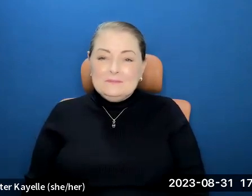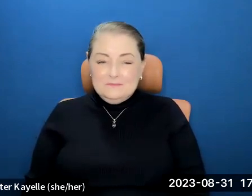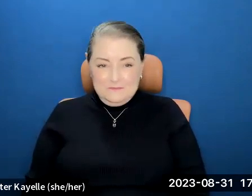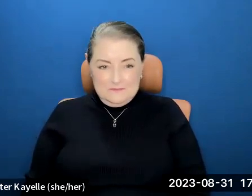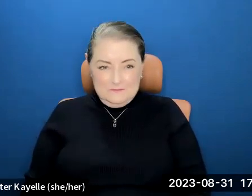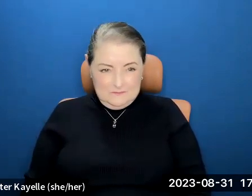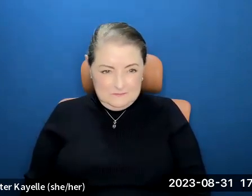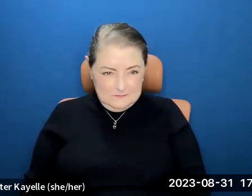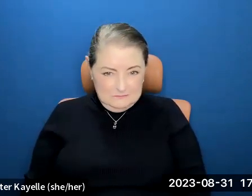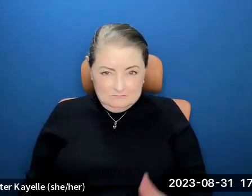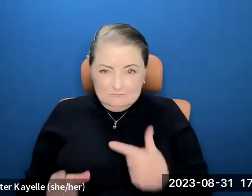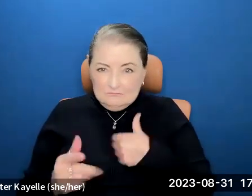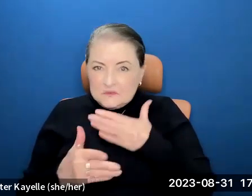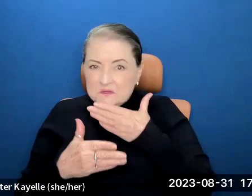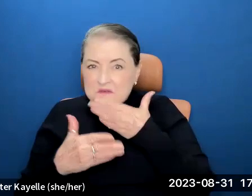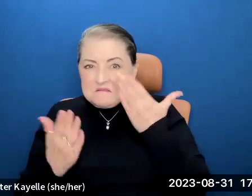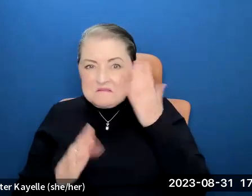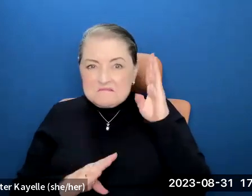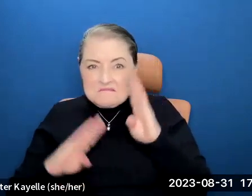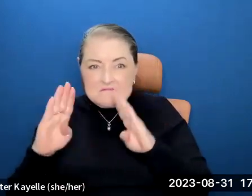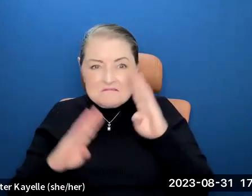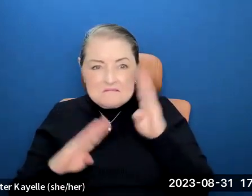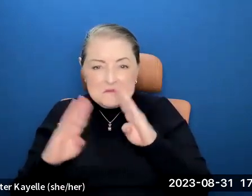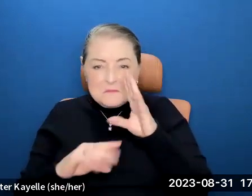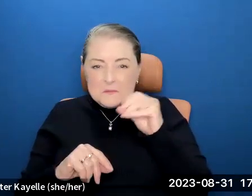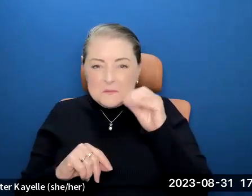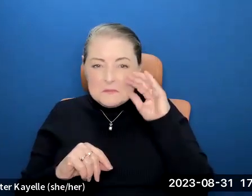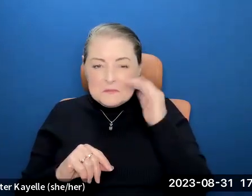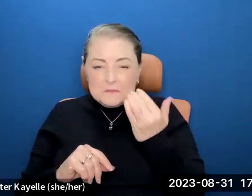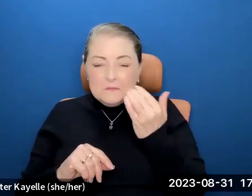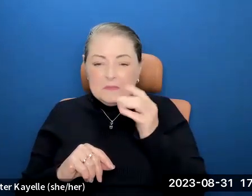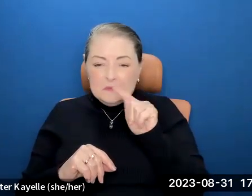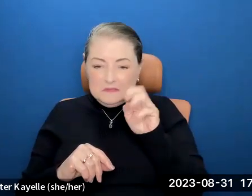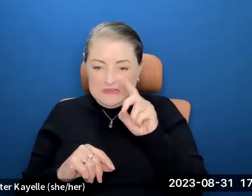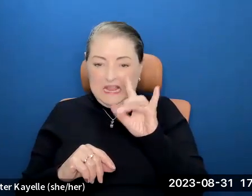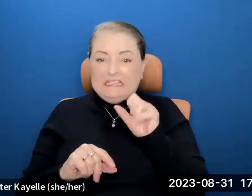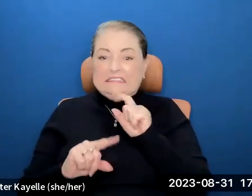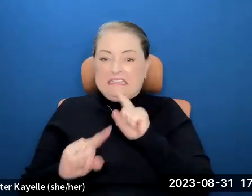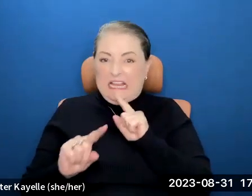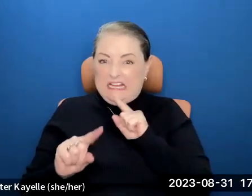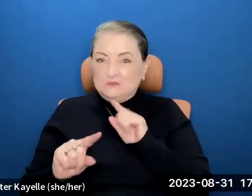hey I'm not seeing any hands um and it looks like Ted's answering our only question so